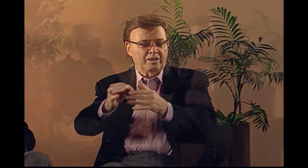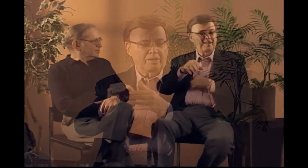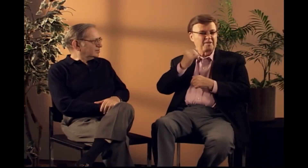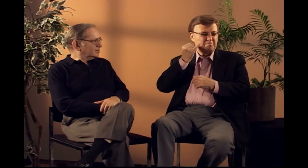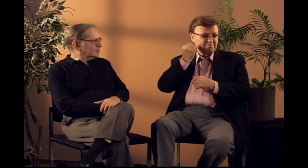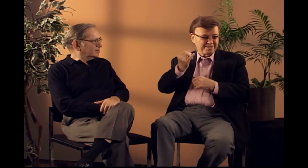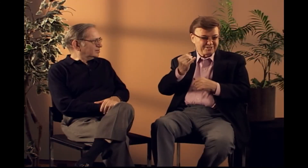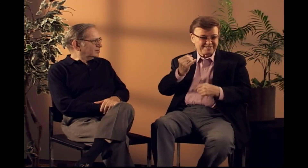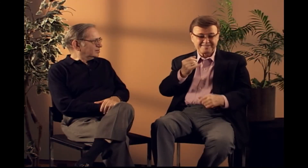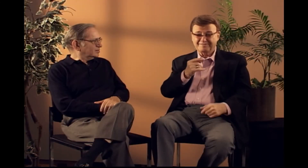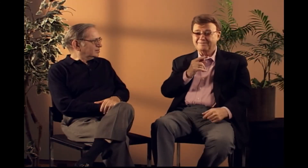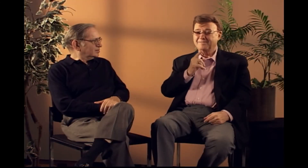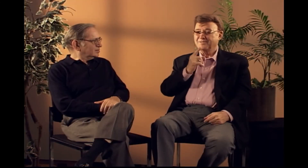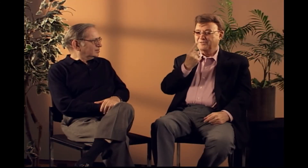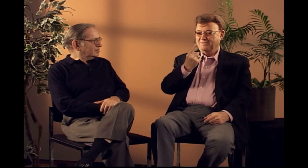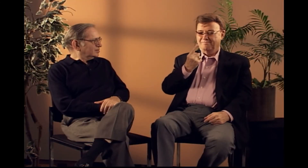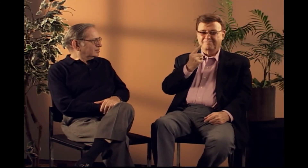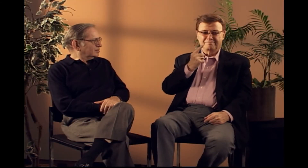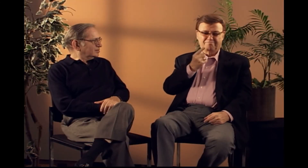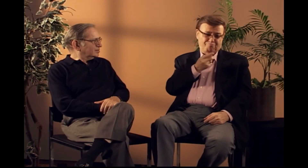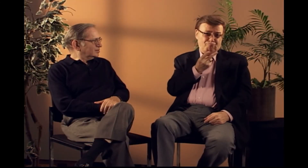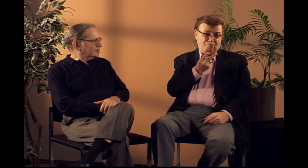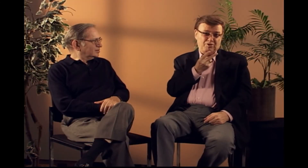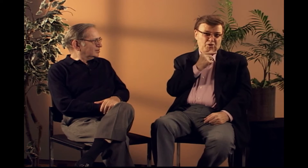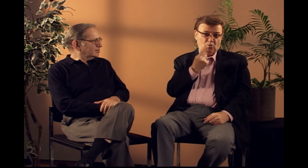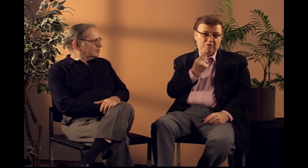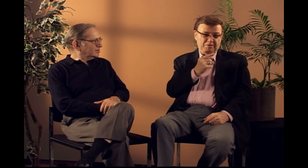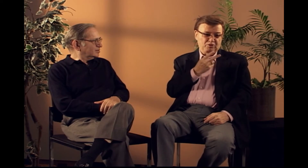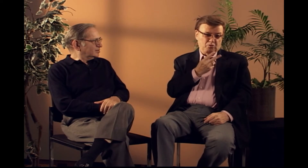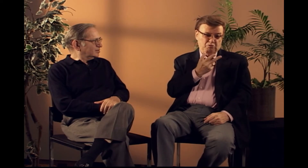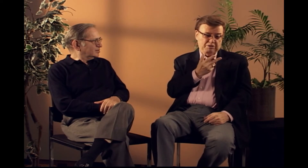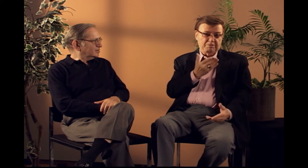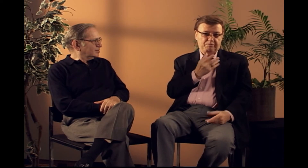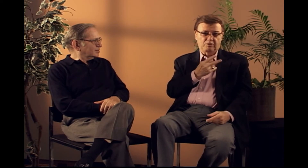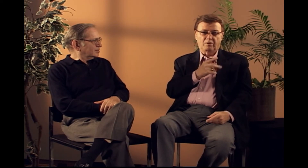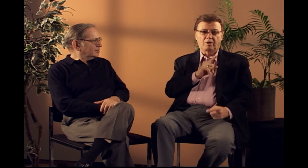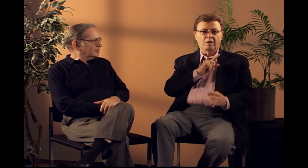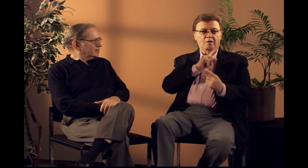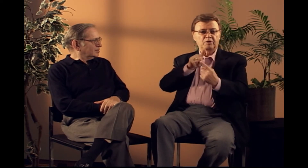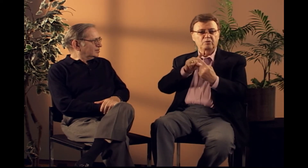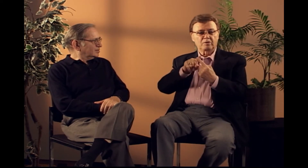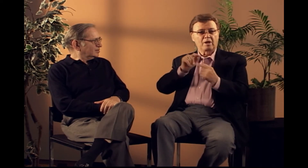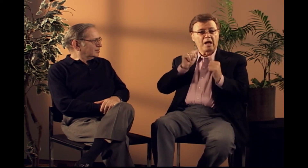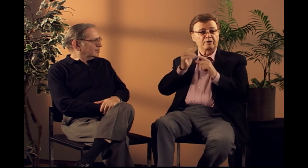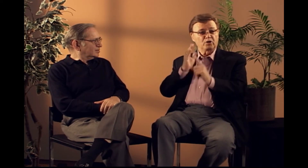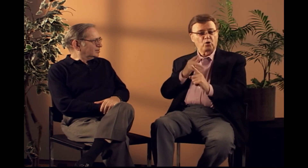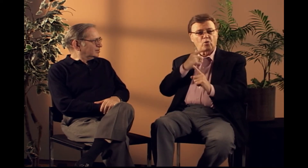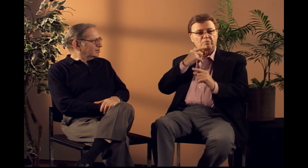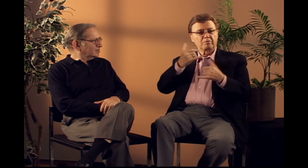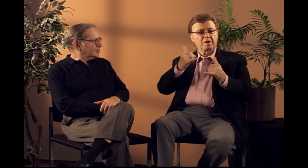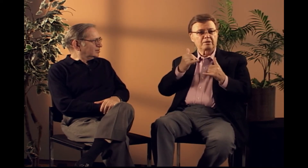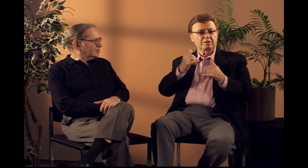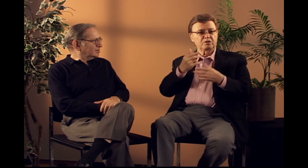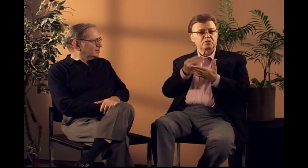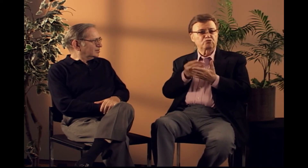He could bring that deaf experience, as well. Now can you imagine -- there was not one. There was really two or three people, really.